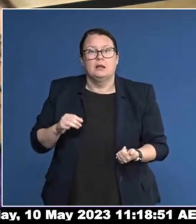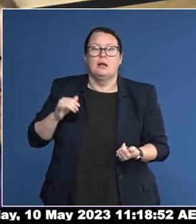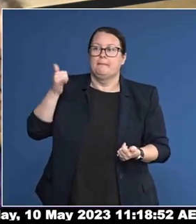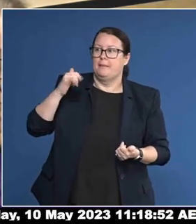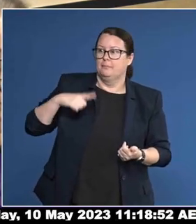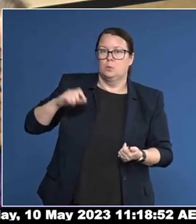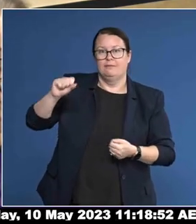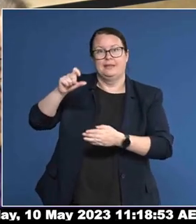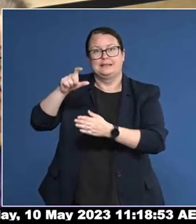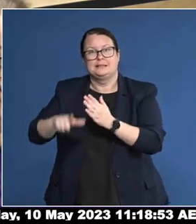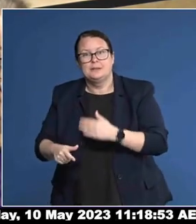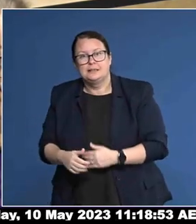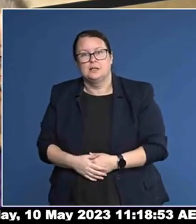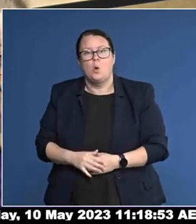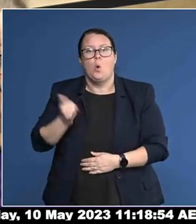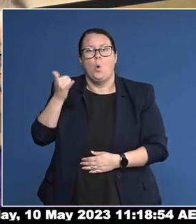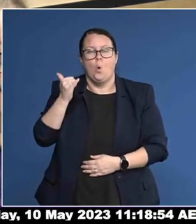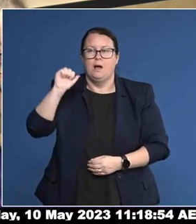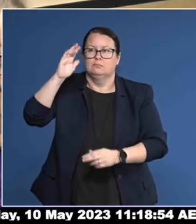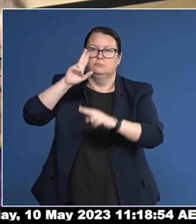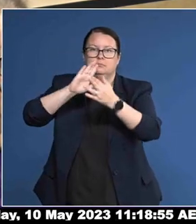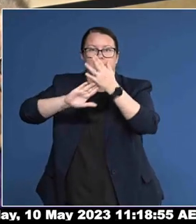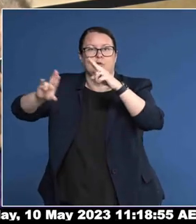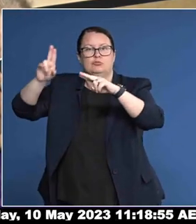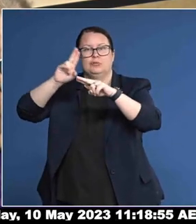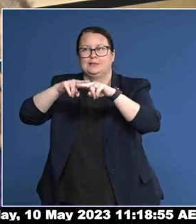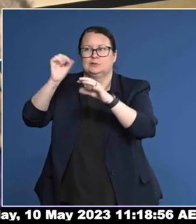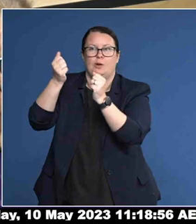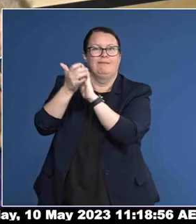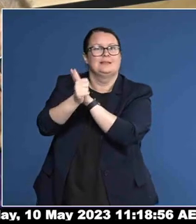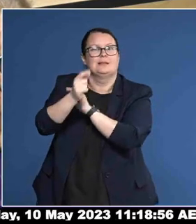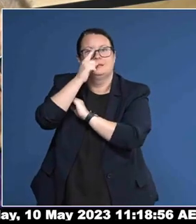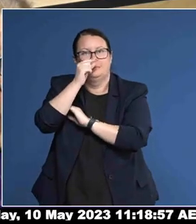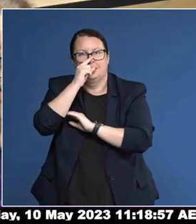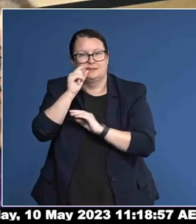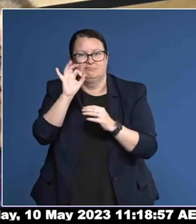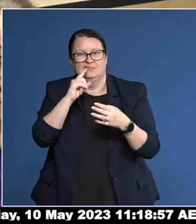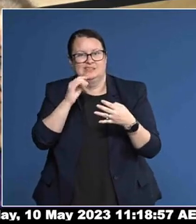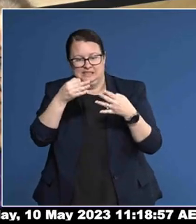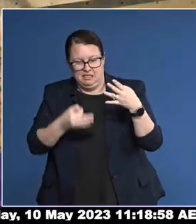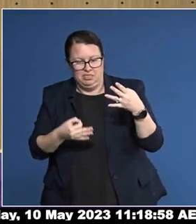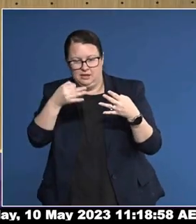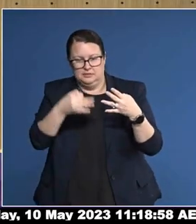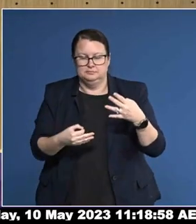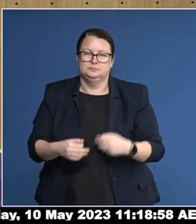lack of parental capacity in the home? No. At that time, there's no reference to that.